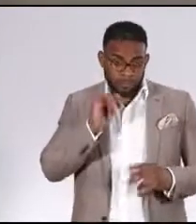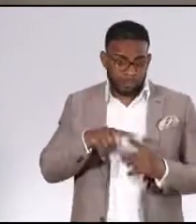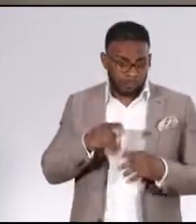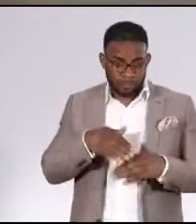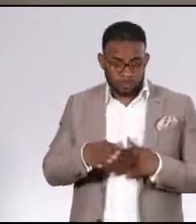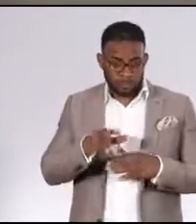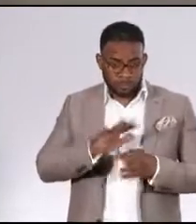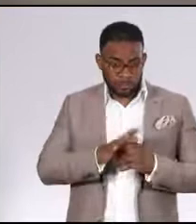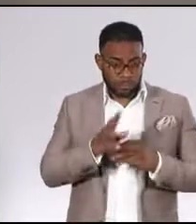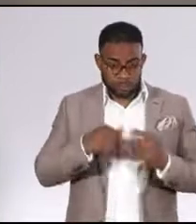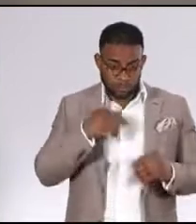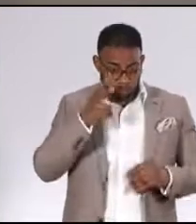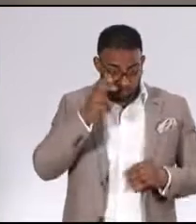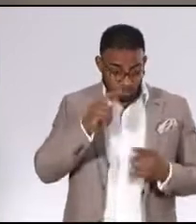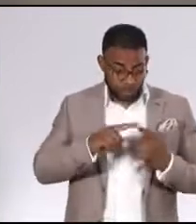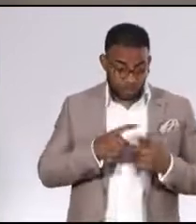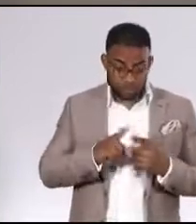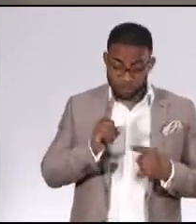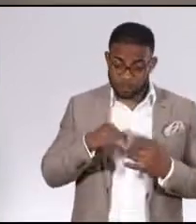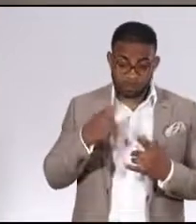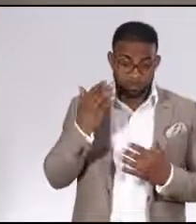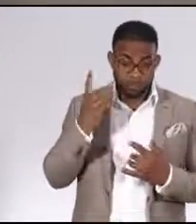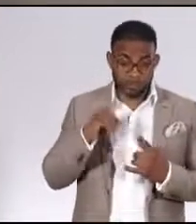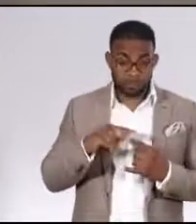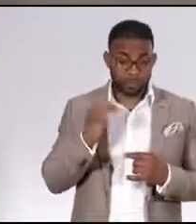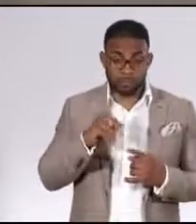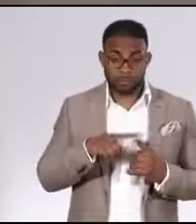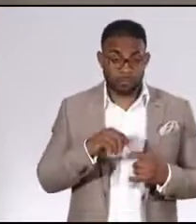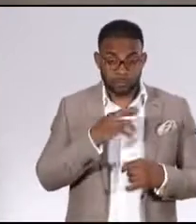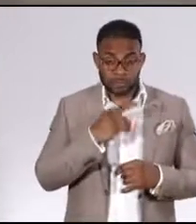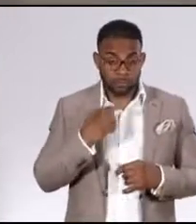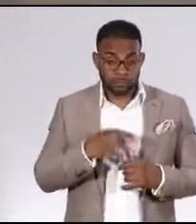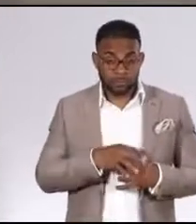My hearing friends can't wait till we go back to restaurants and dinner parties,